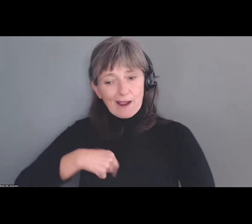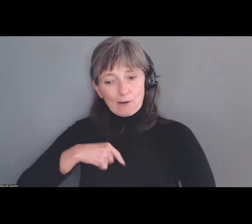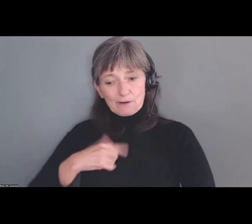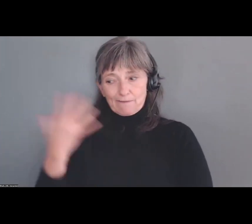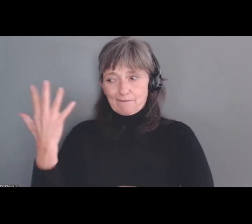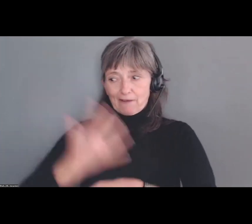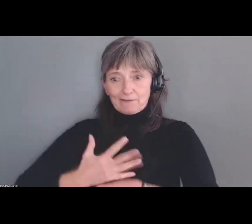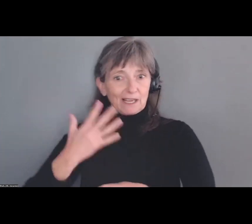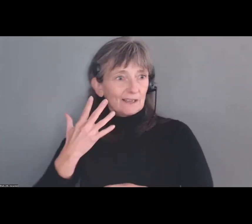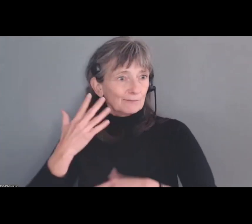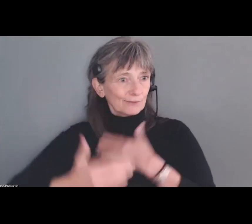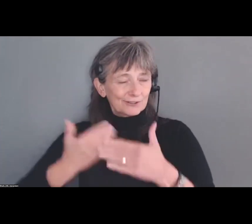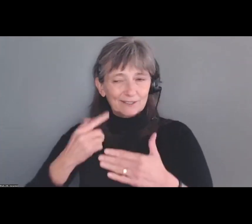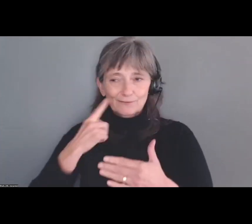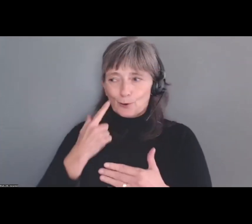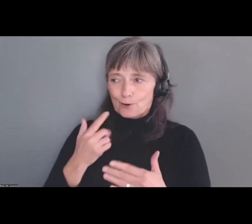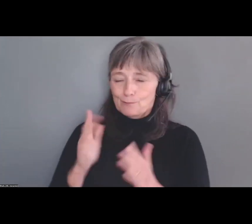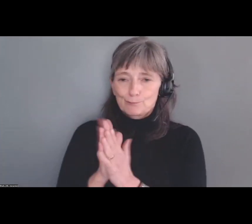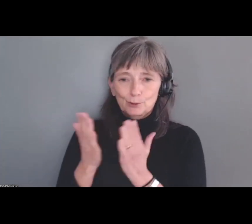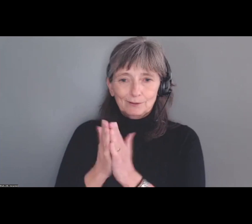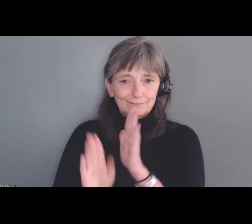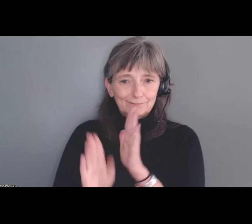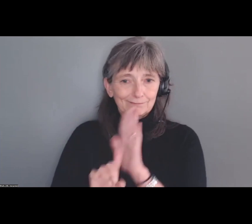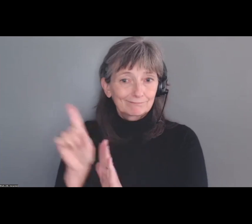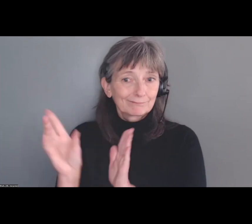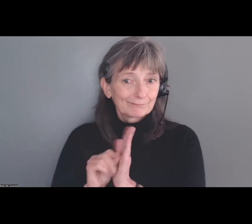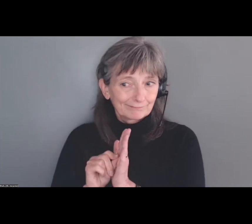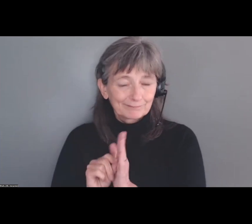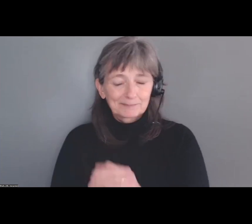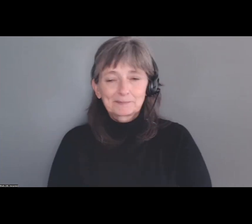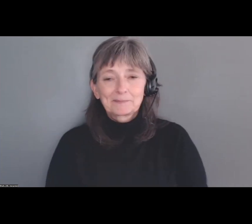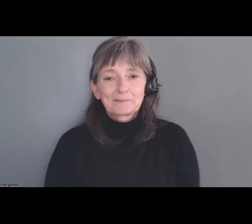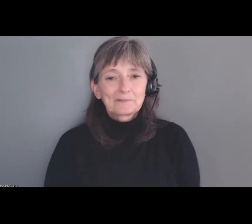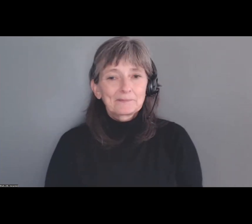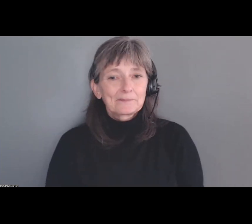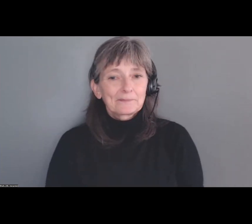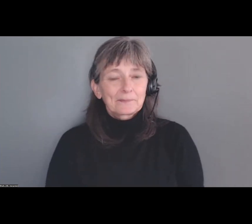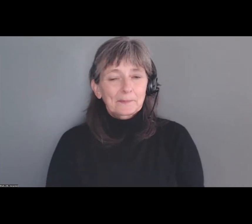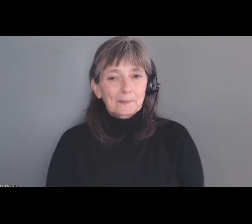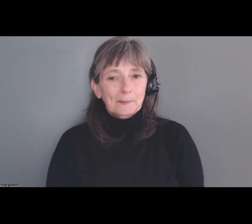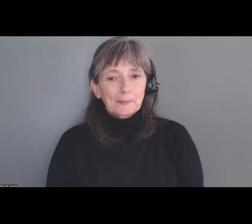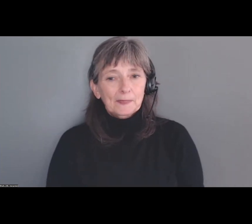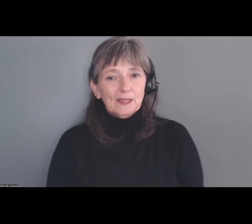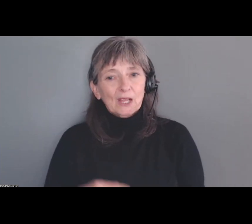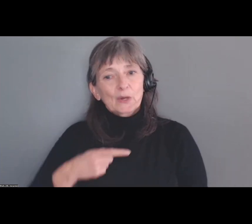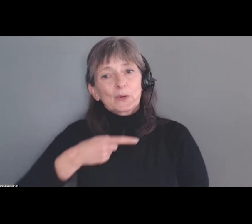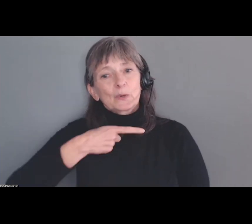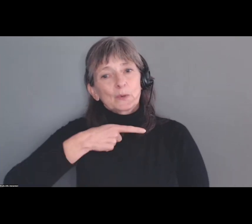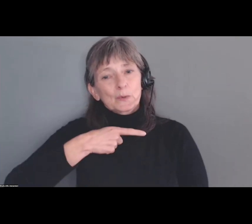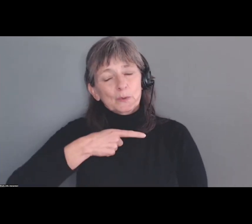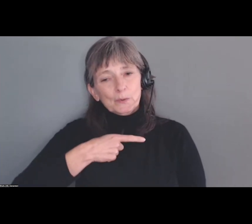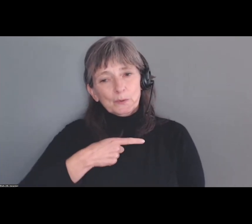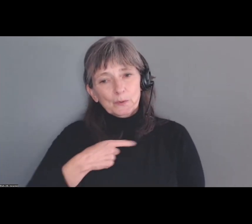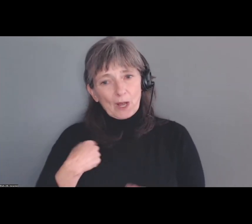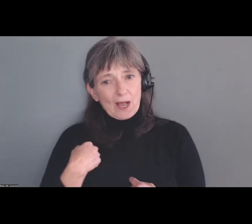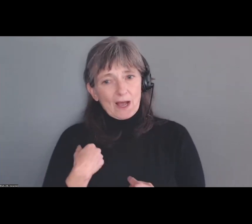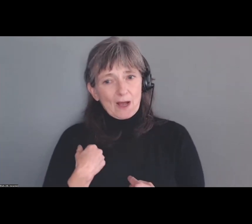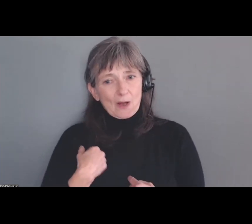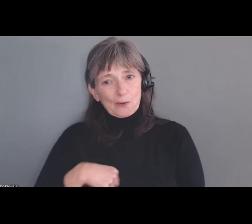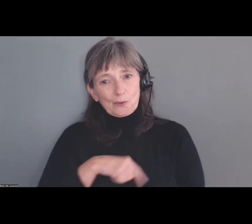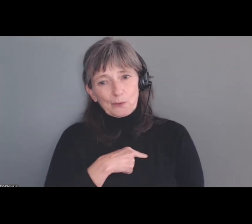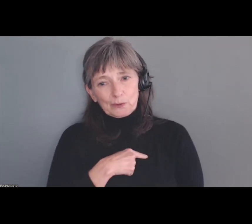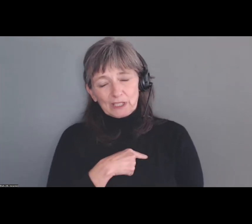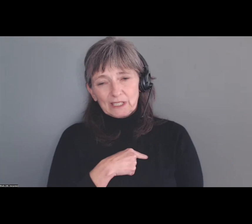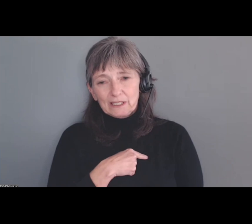writing. And, yeah, I think we've all by now understood that it doesn't happen that we ask